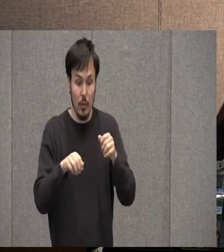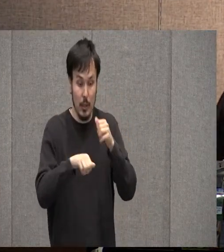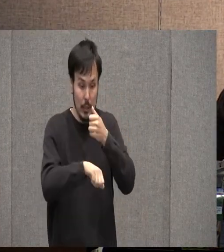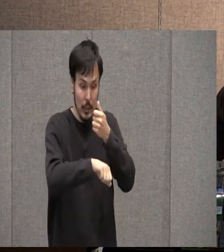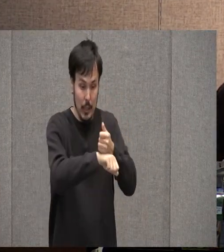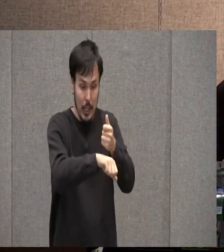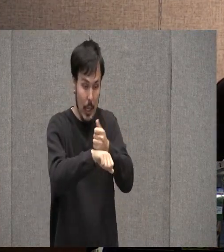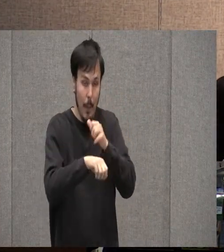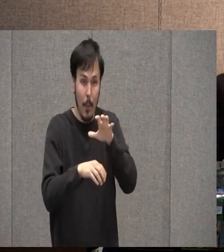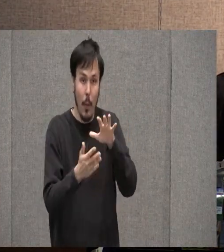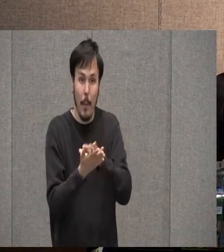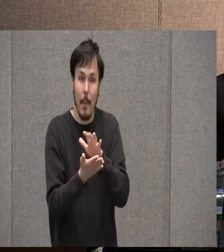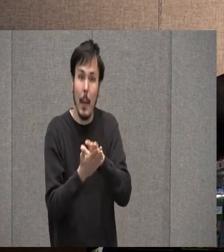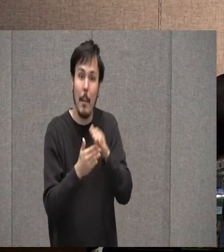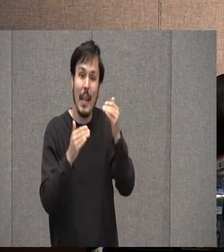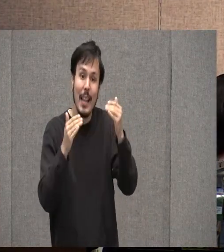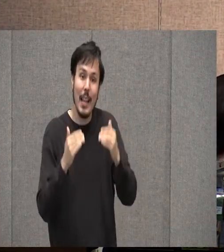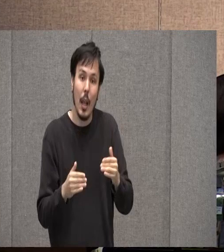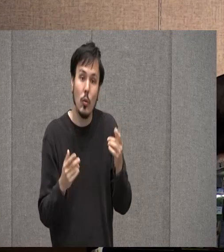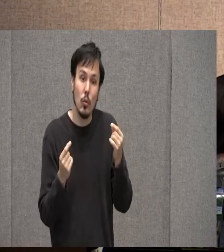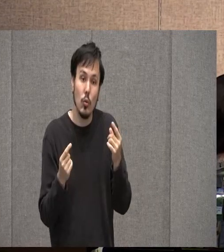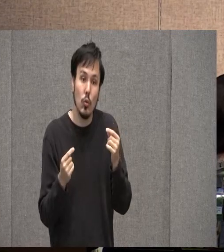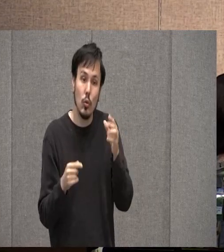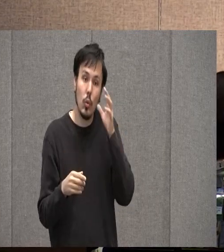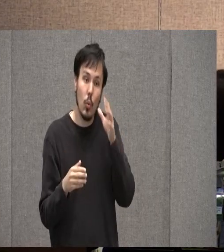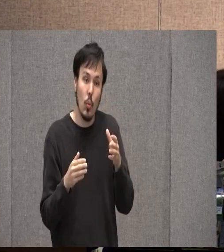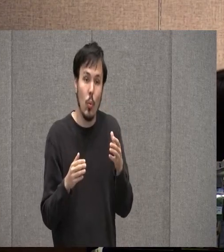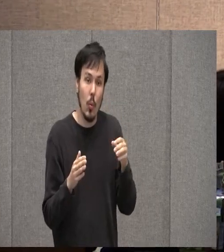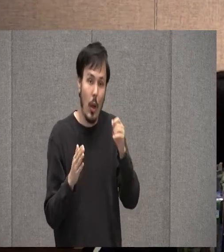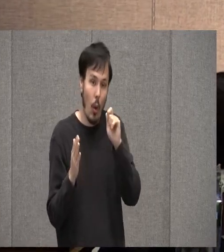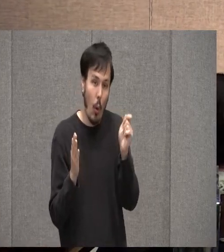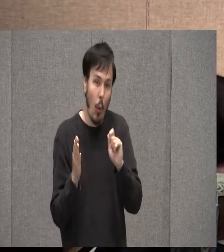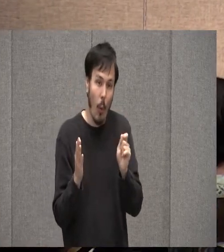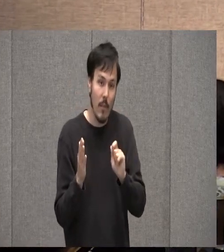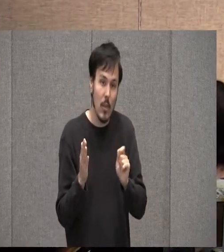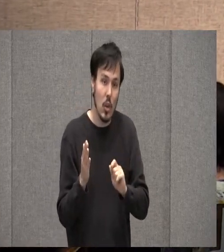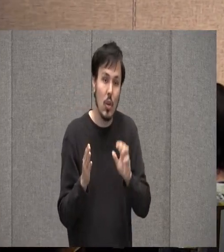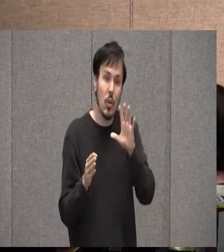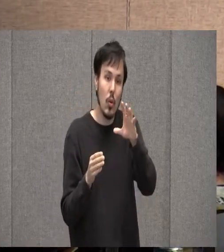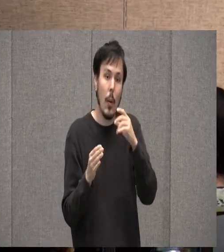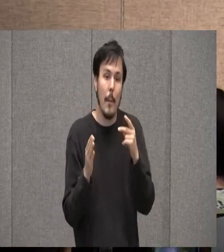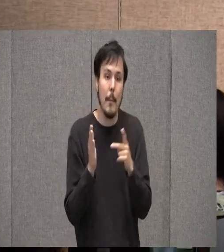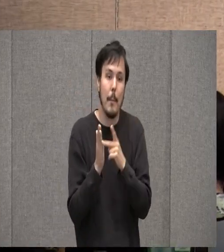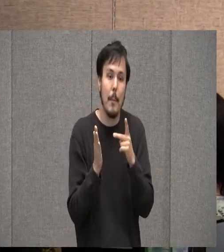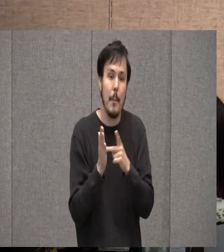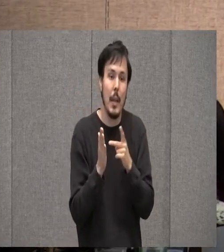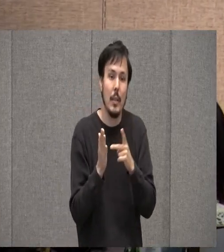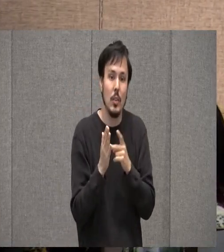the next thing you would do is you would go over your pencil lines, and thank you, sun.